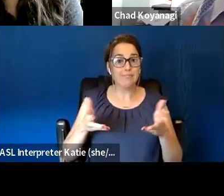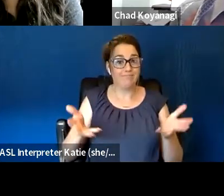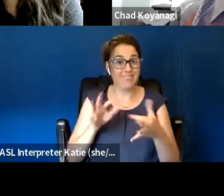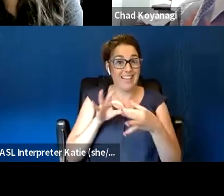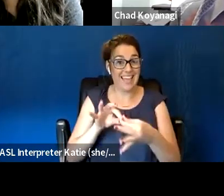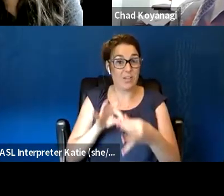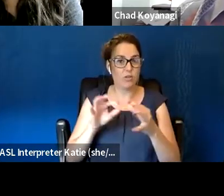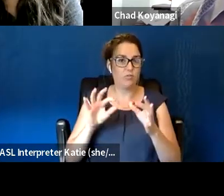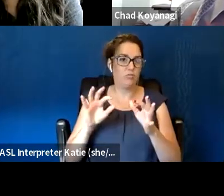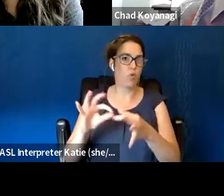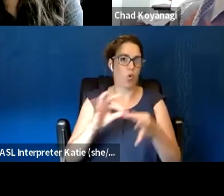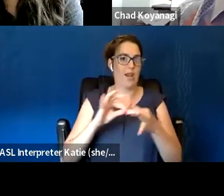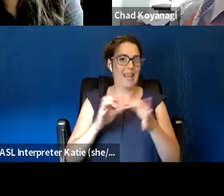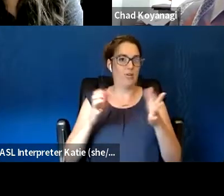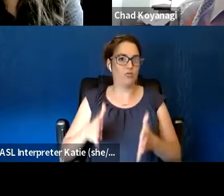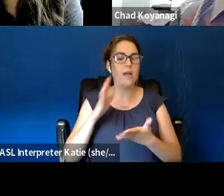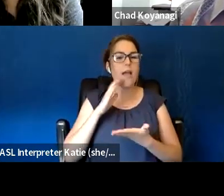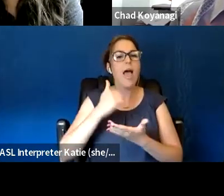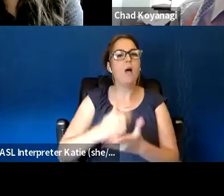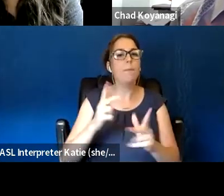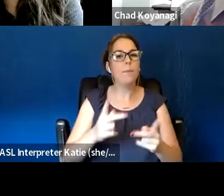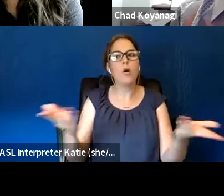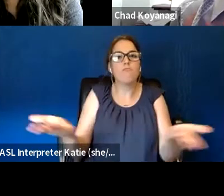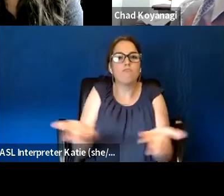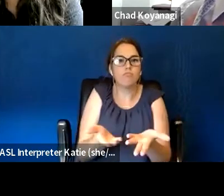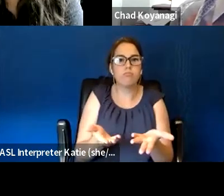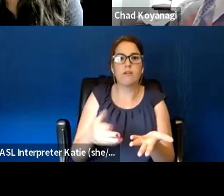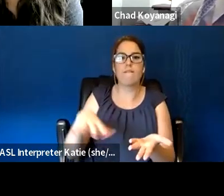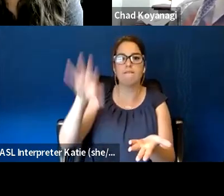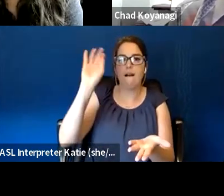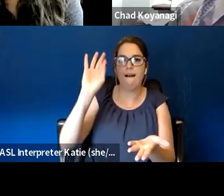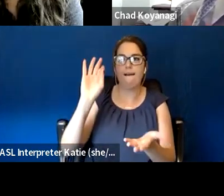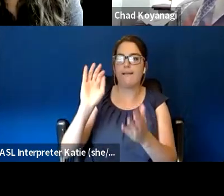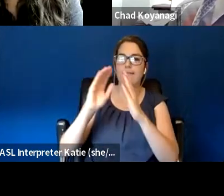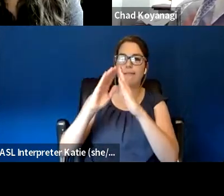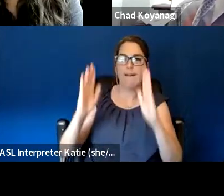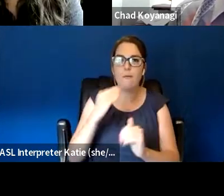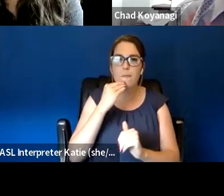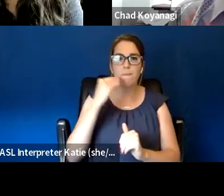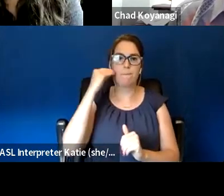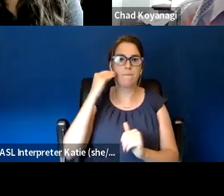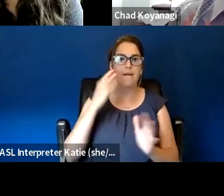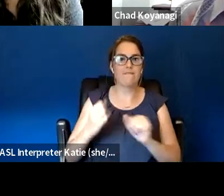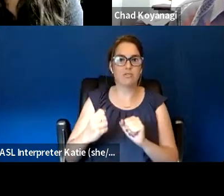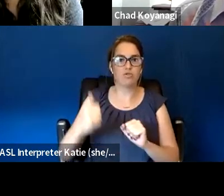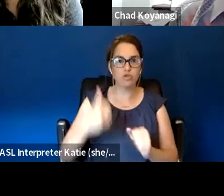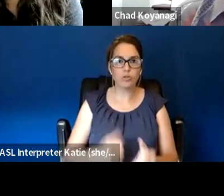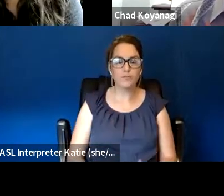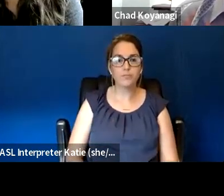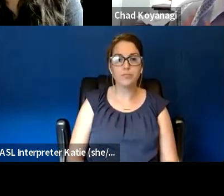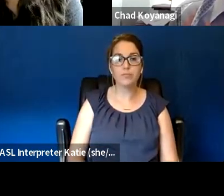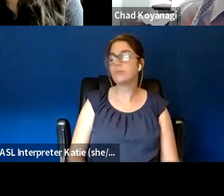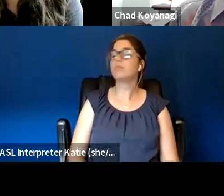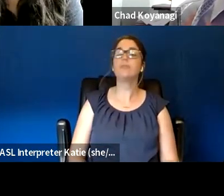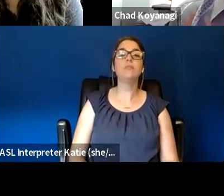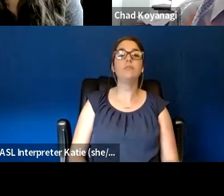to housing quicker. And so what we do essentially is rotate staff